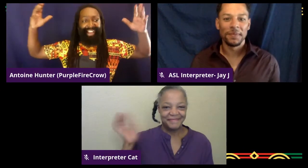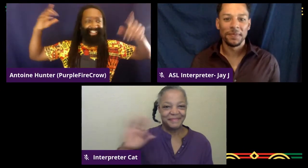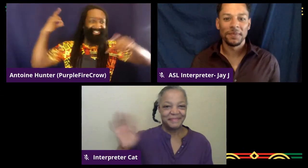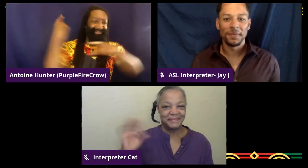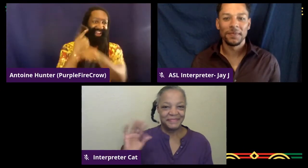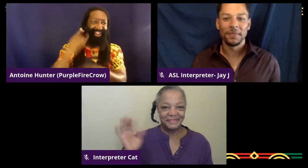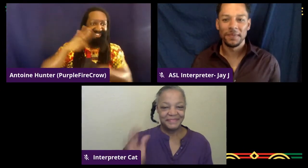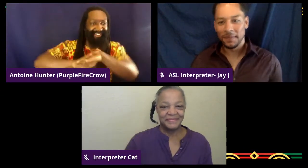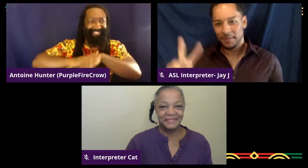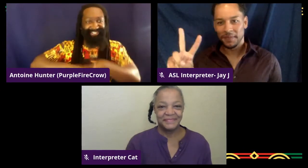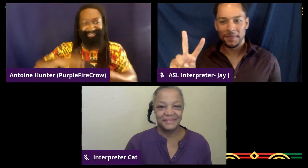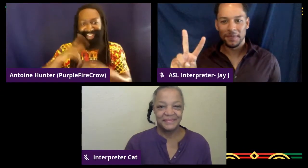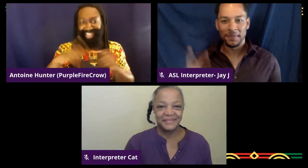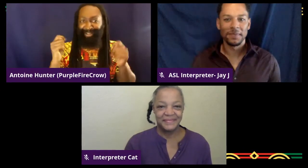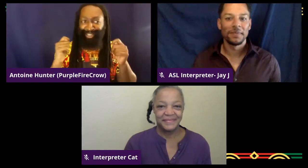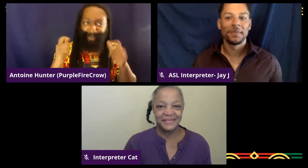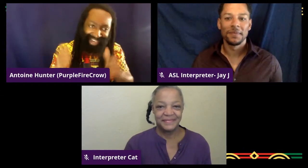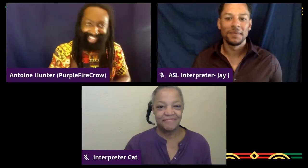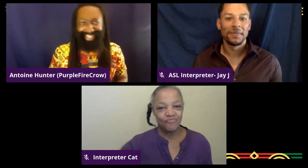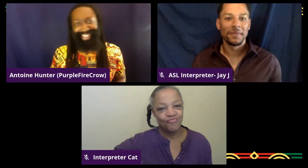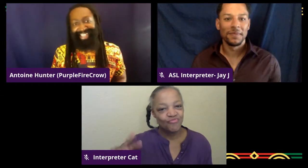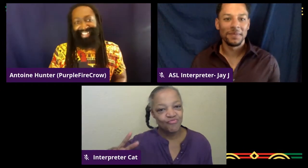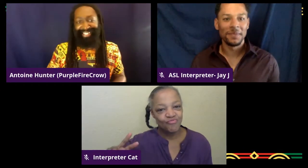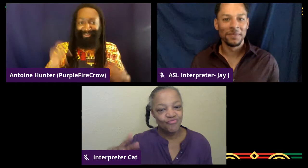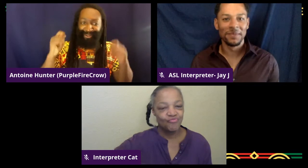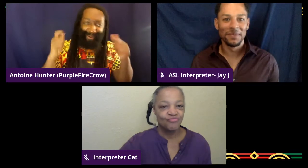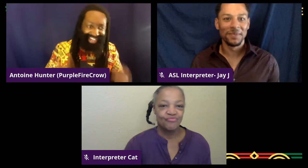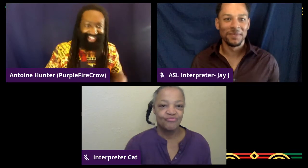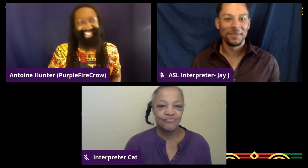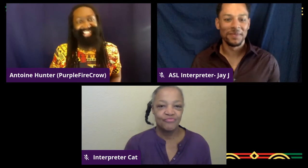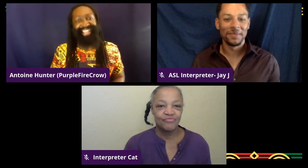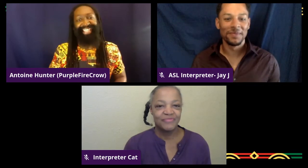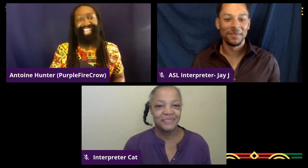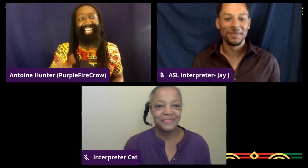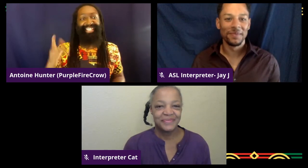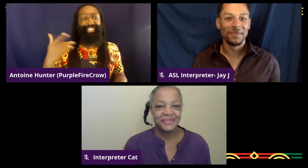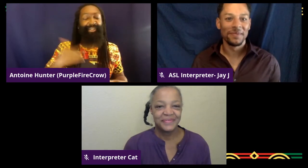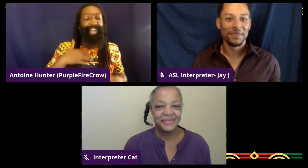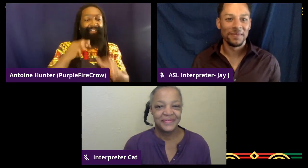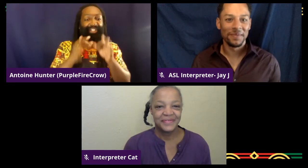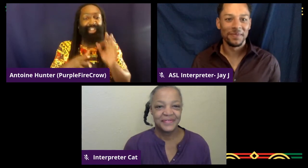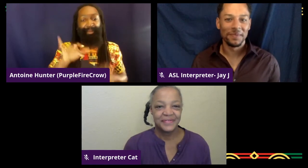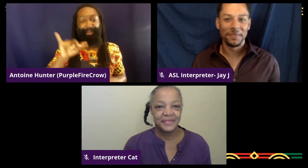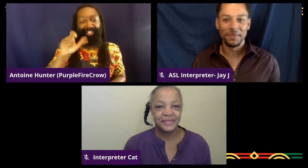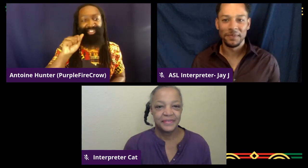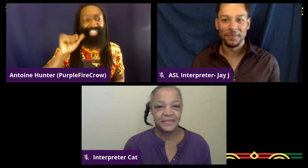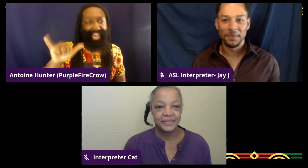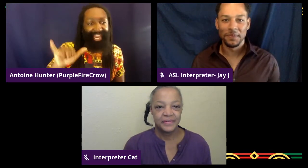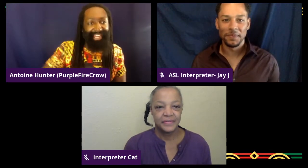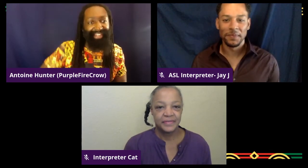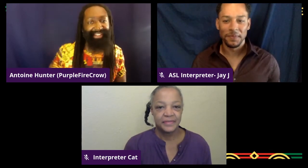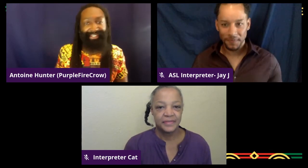Right, right on. That was quick, that was quick, yeah. So we have an interpreter Jay.